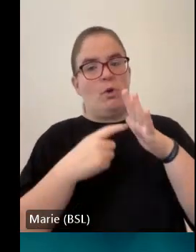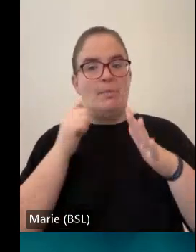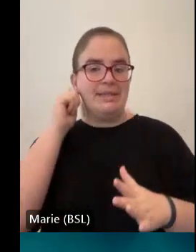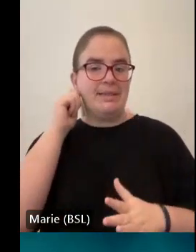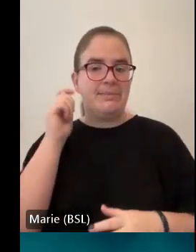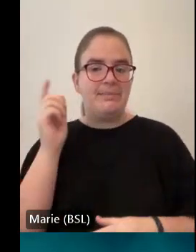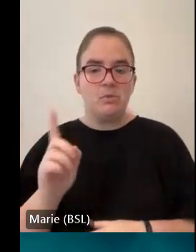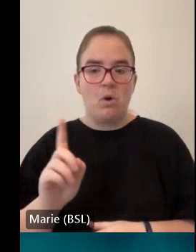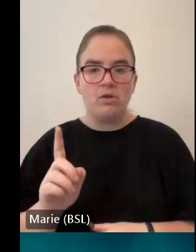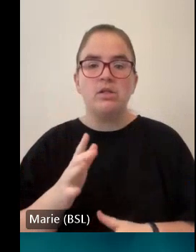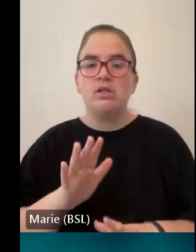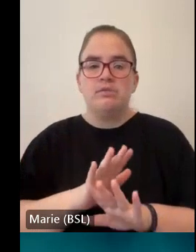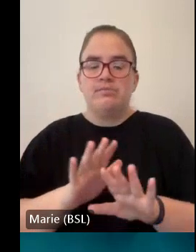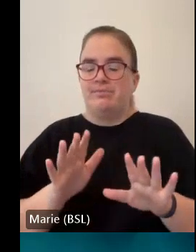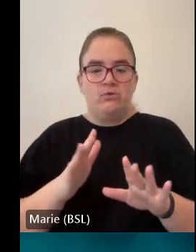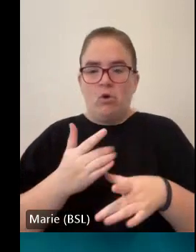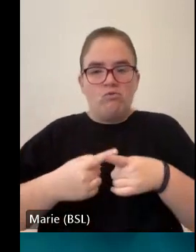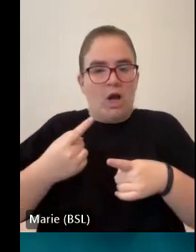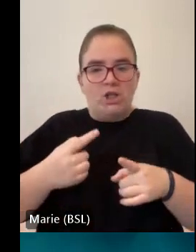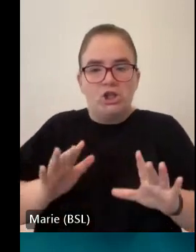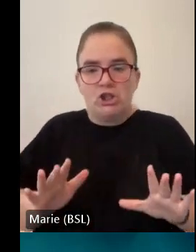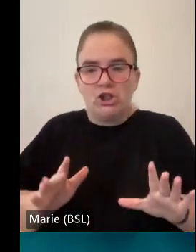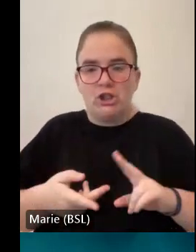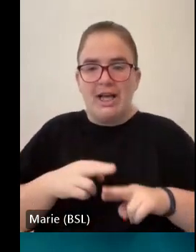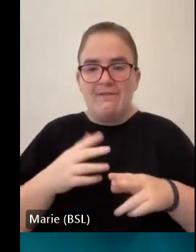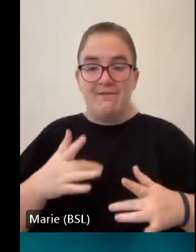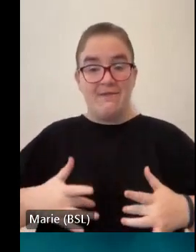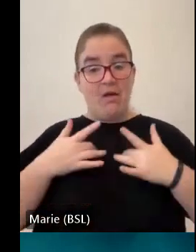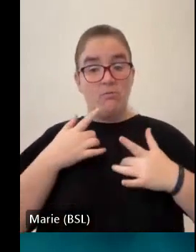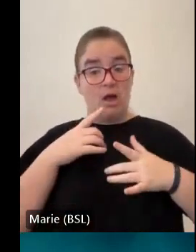obviously don't rush into an online relationship, get to know